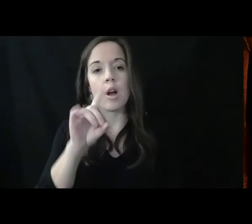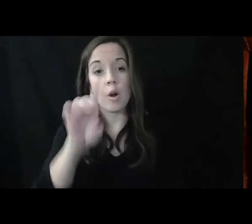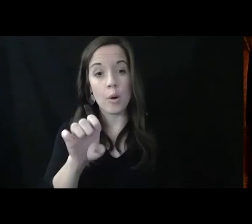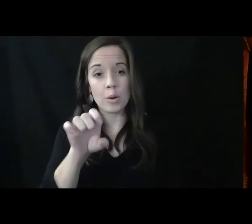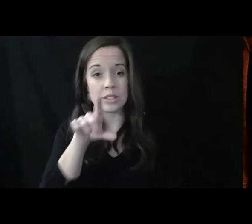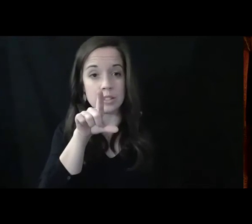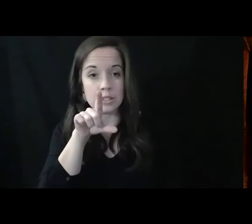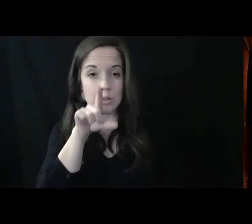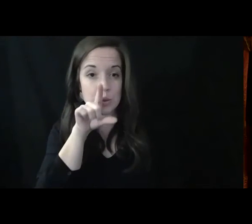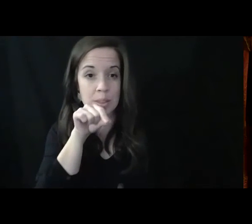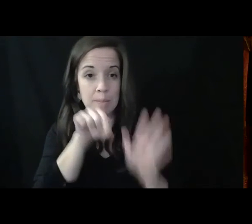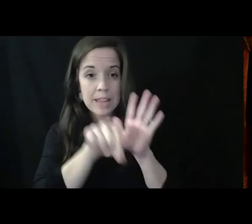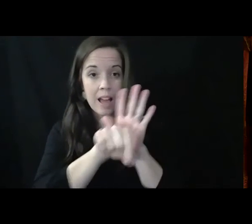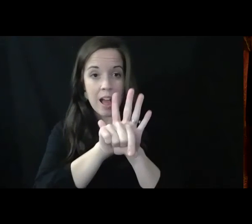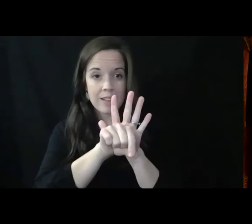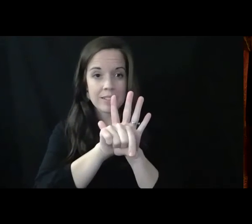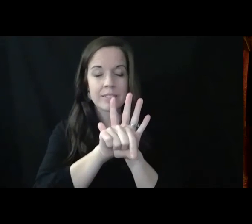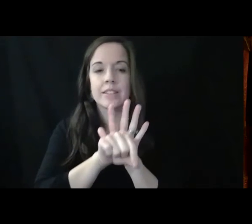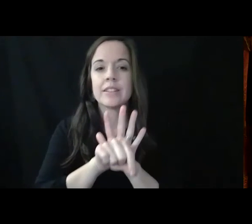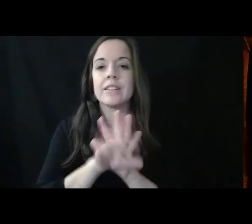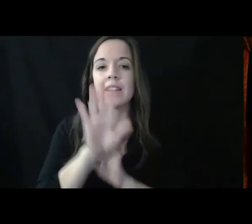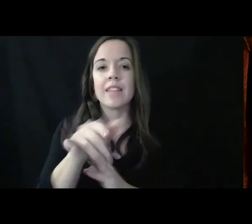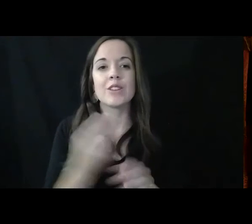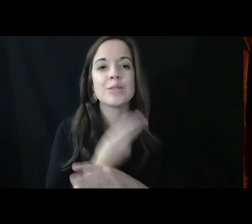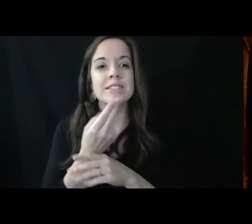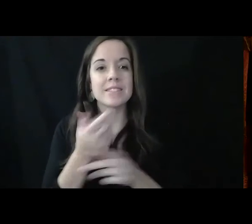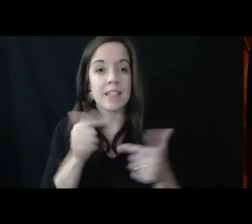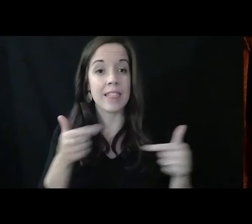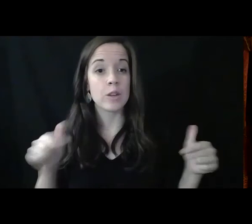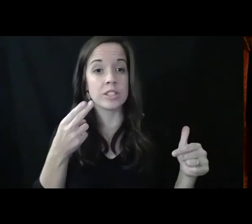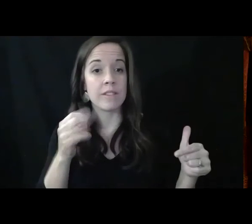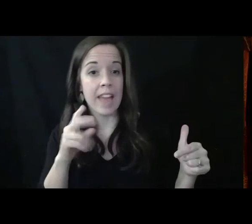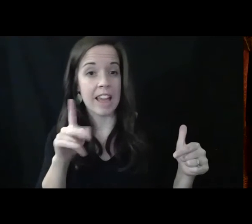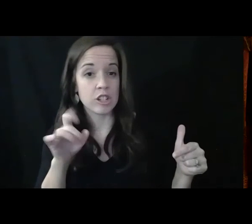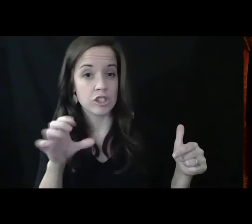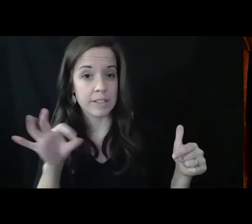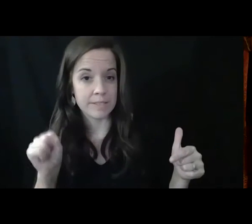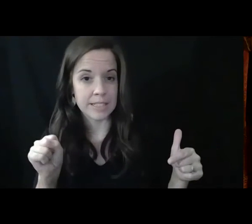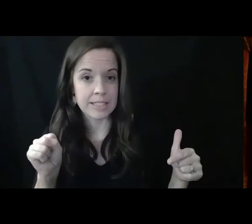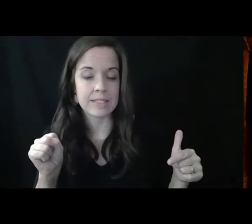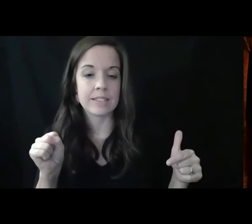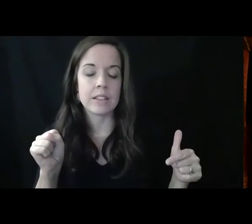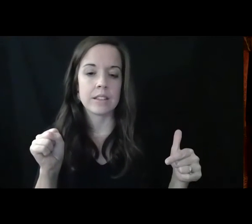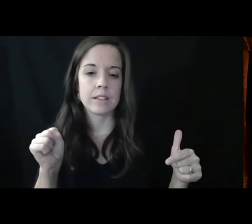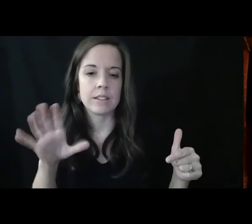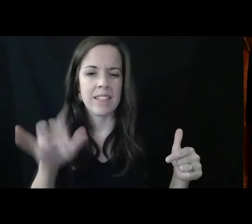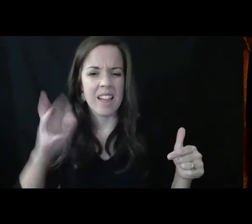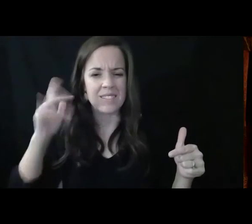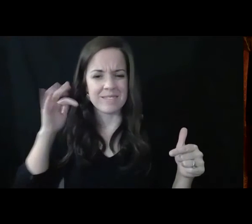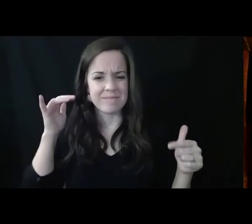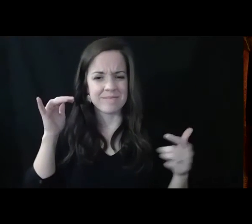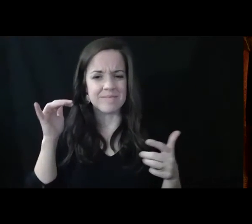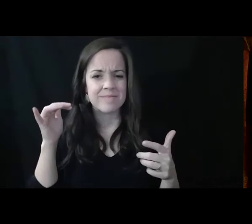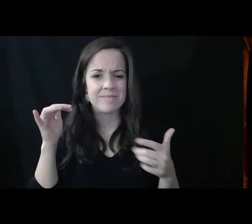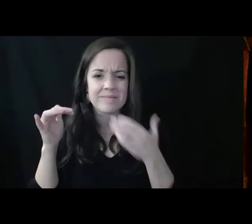and it uses the language of handkerchiefs, which was basically this code that gay men